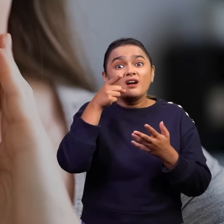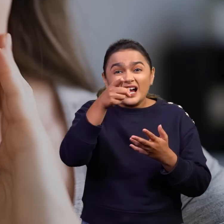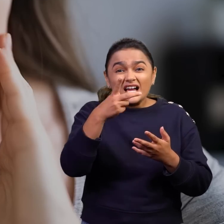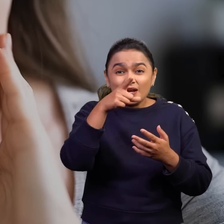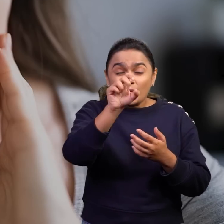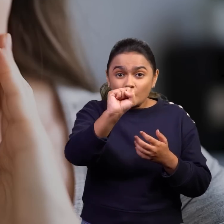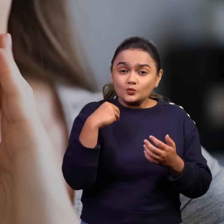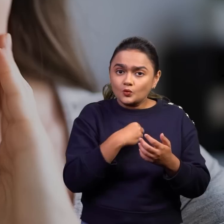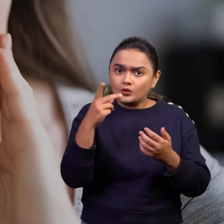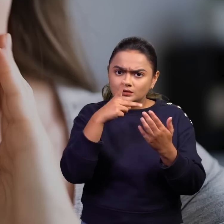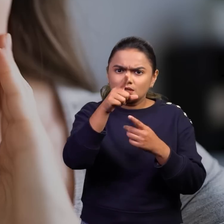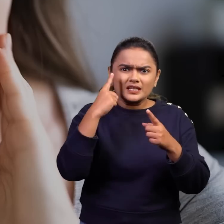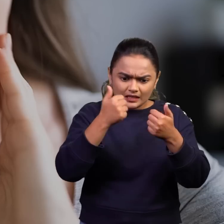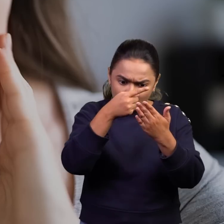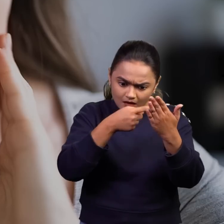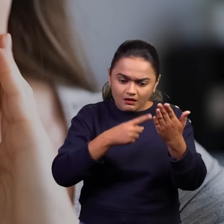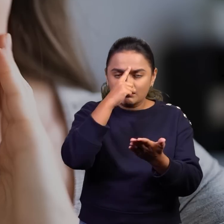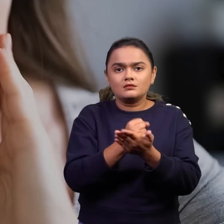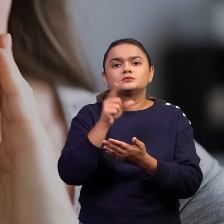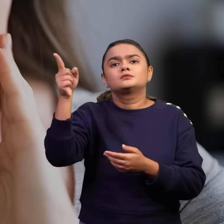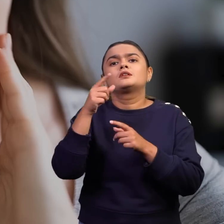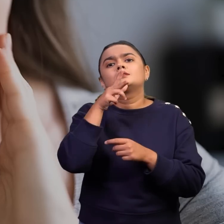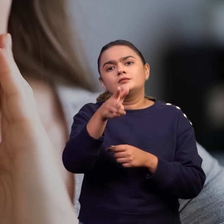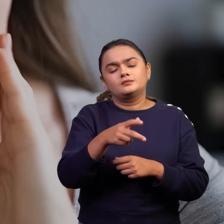Your doctor will explain all these after examining you.